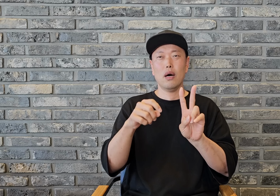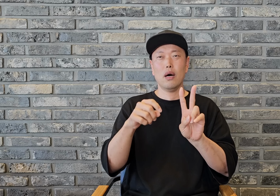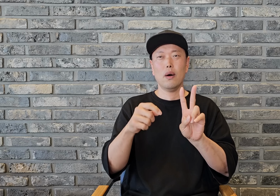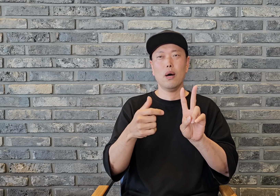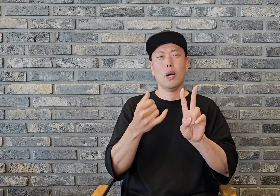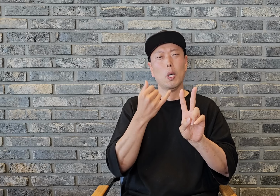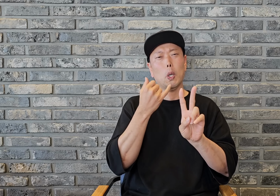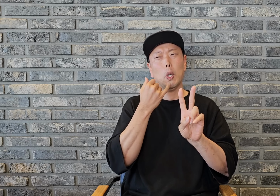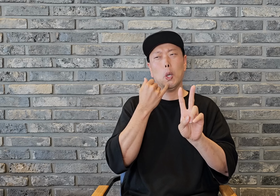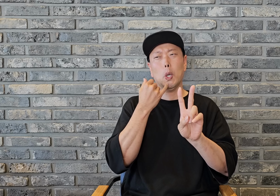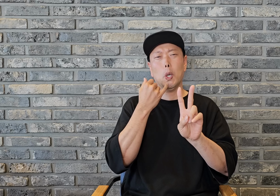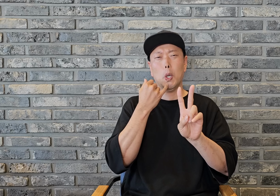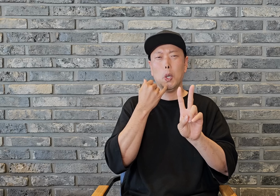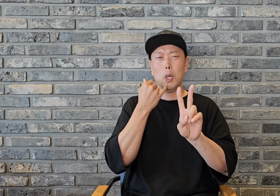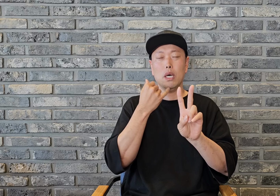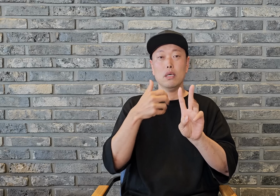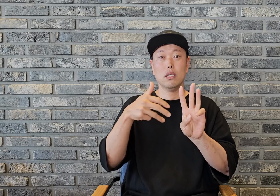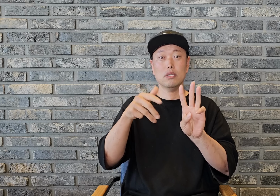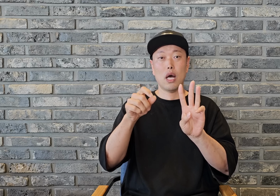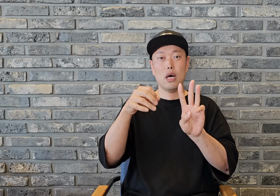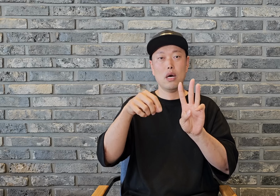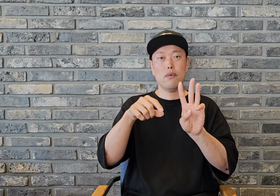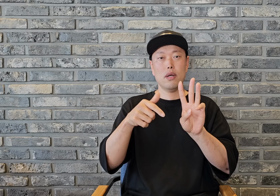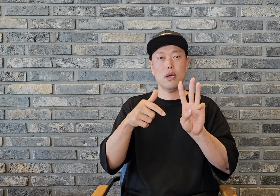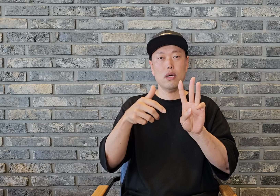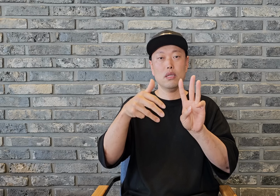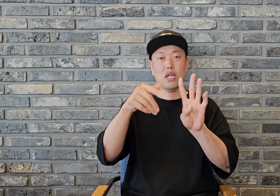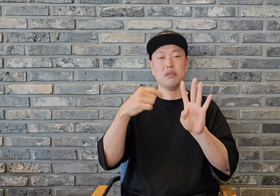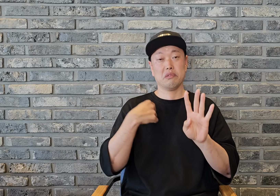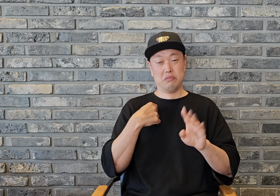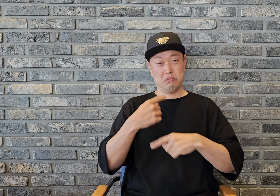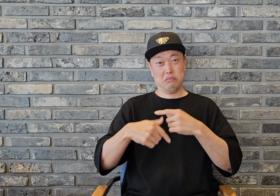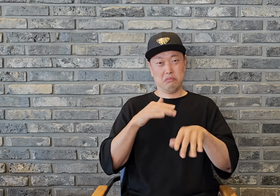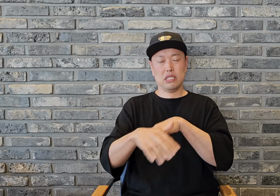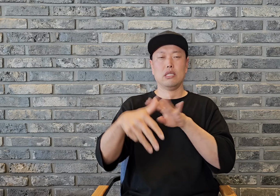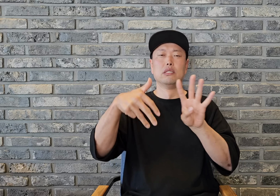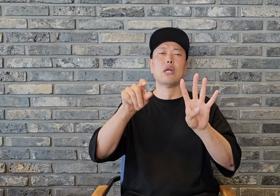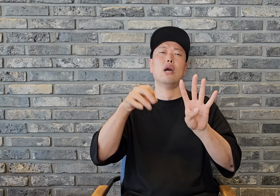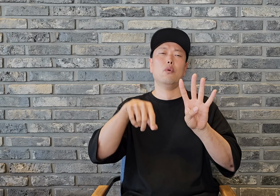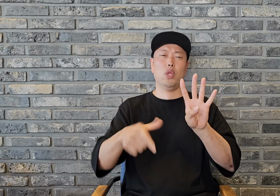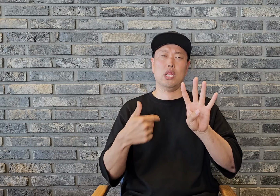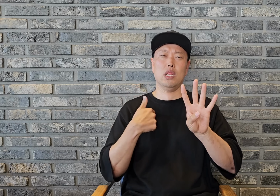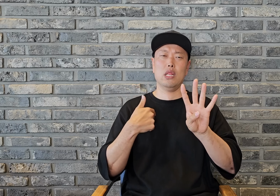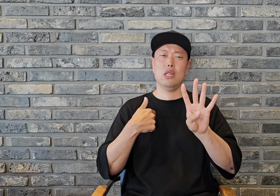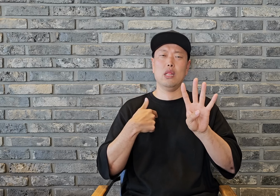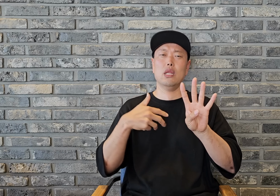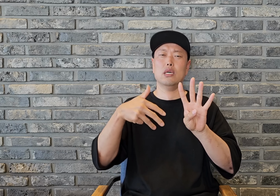2D is okay, and there is 3D and 4D sign language, but I use 4D sign language.